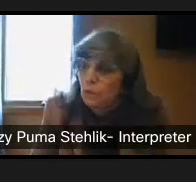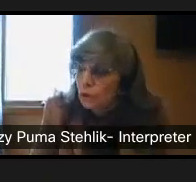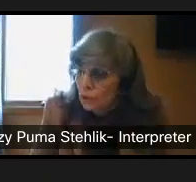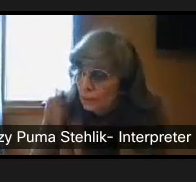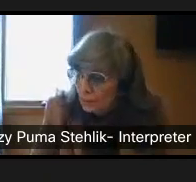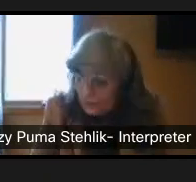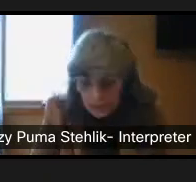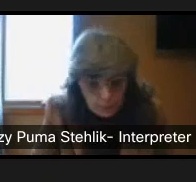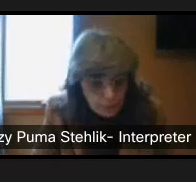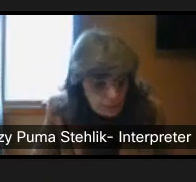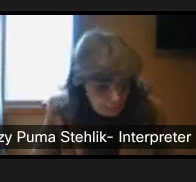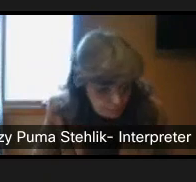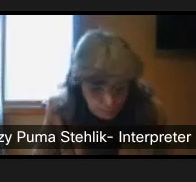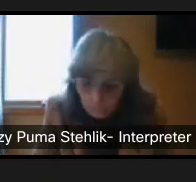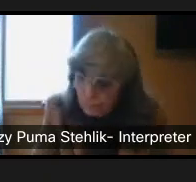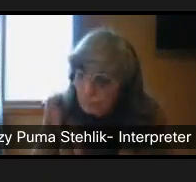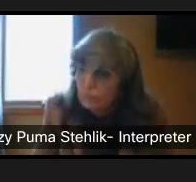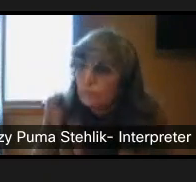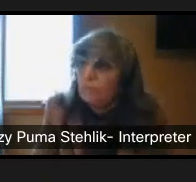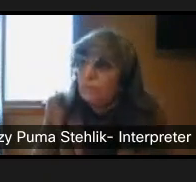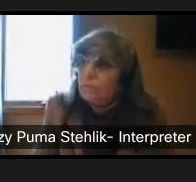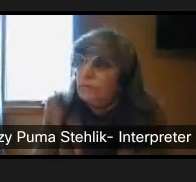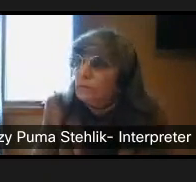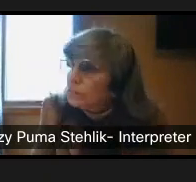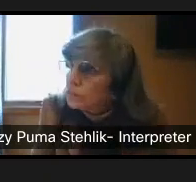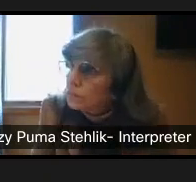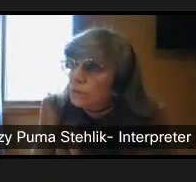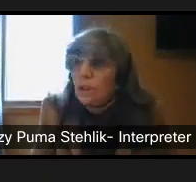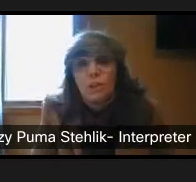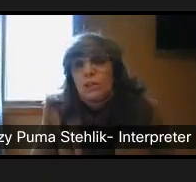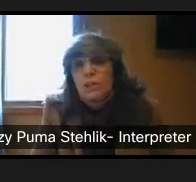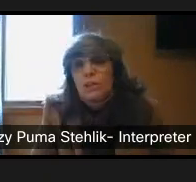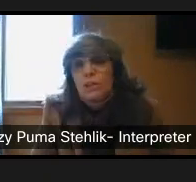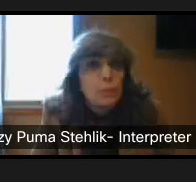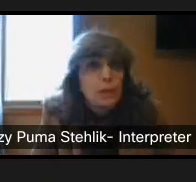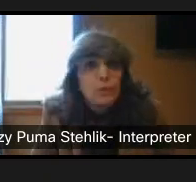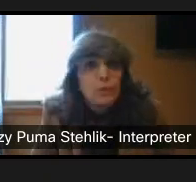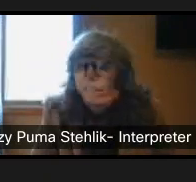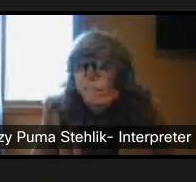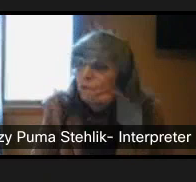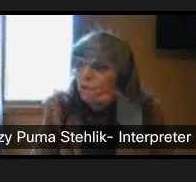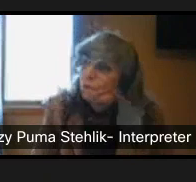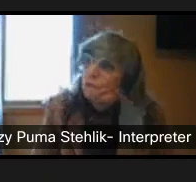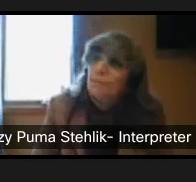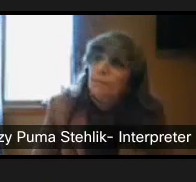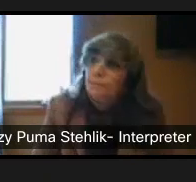Is all the property for 11 years he's just done appropriate.